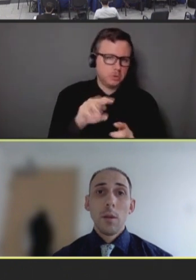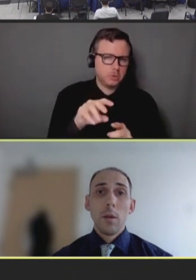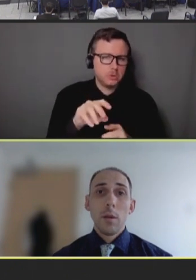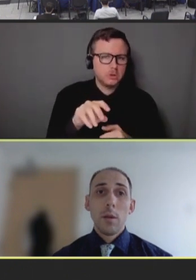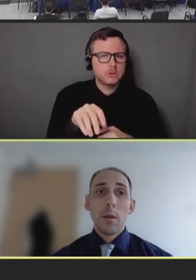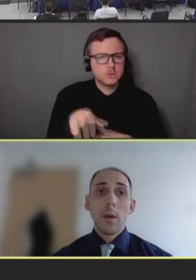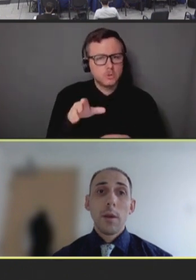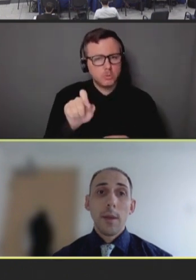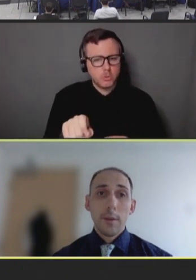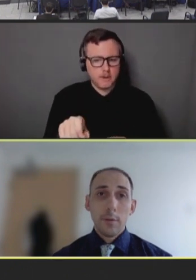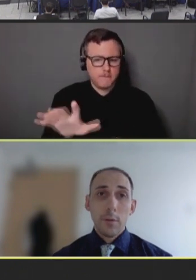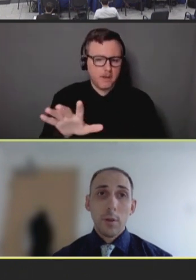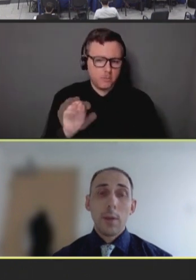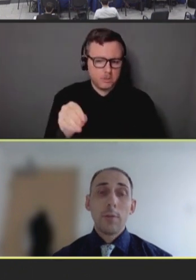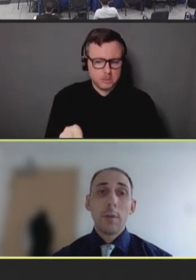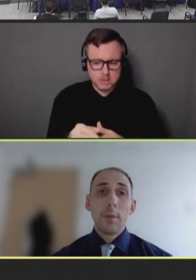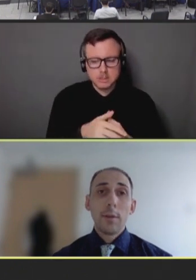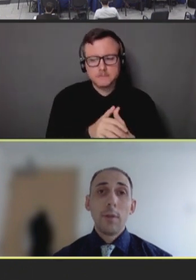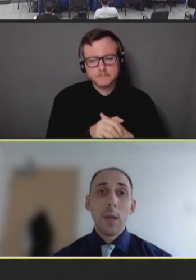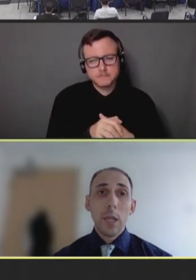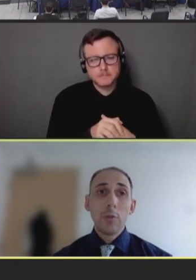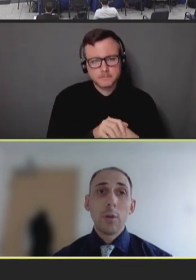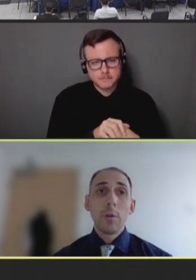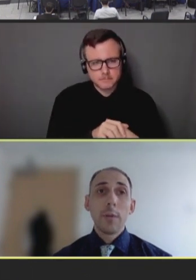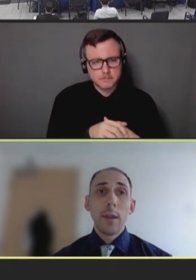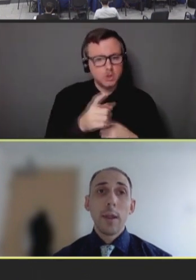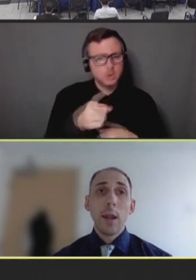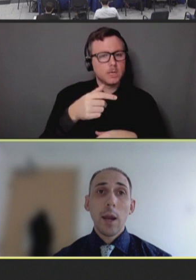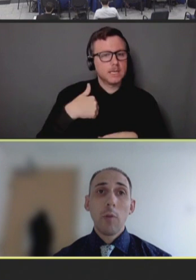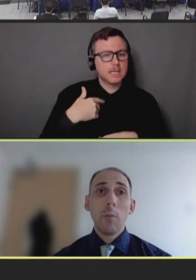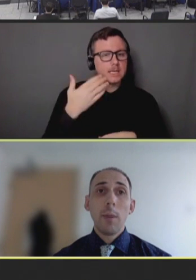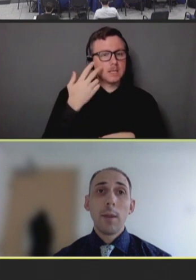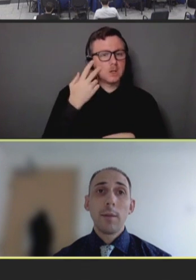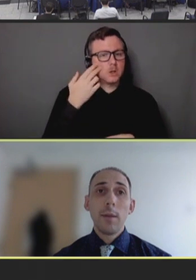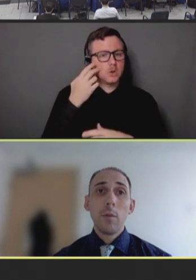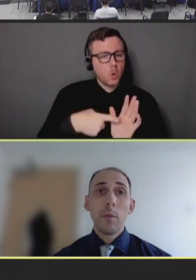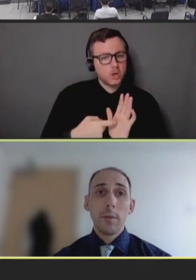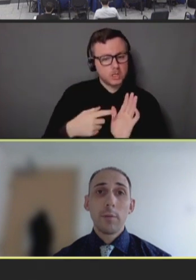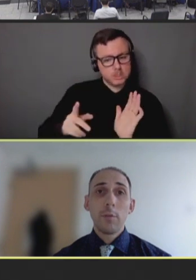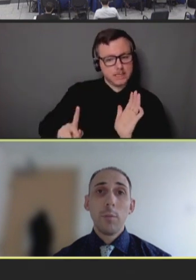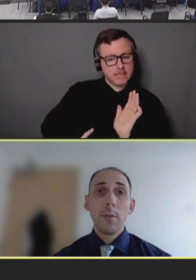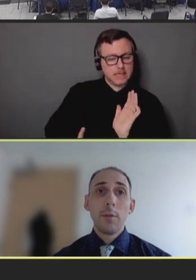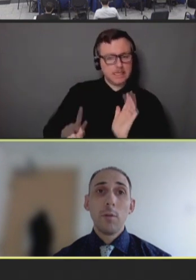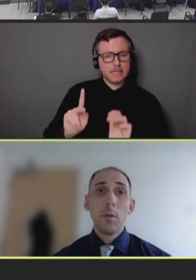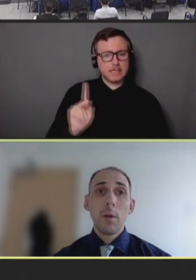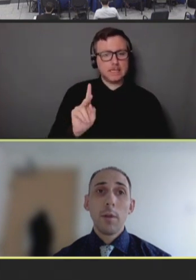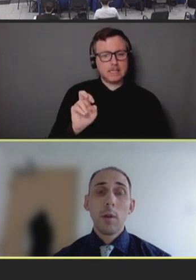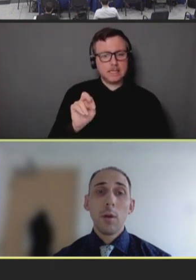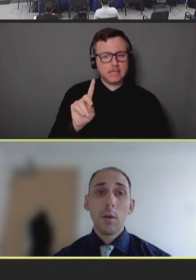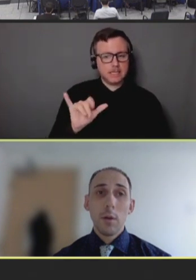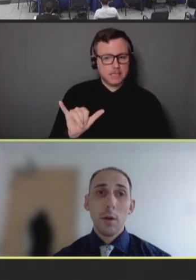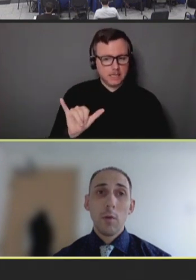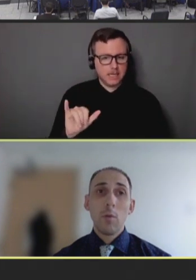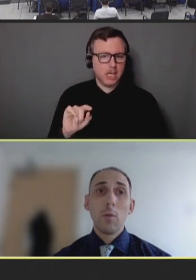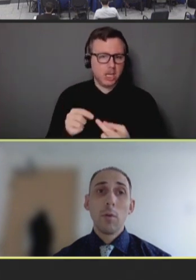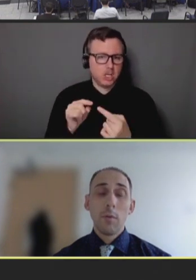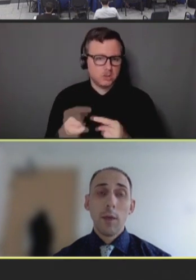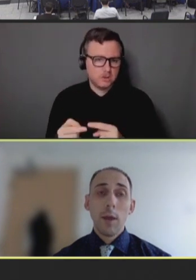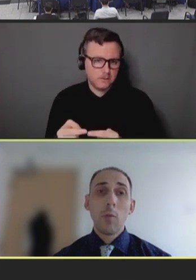Next, as you can see, renal injury was slightly higher with BNT162b2 on the order of around